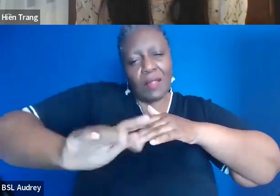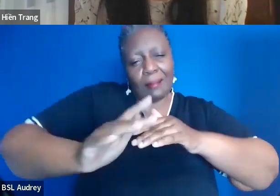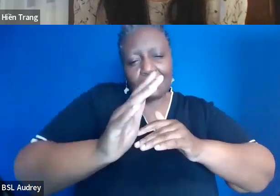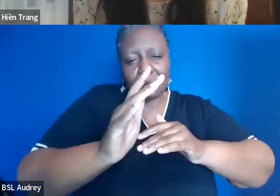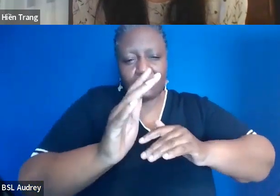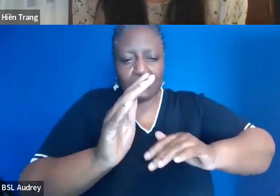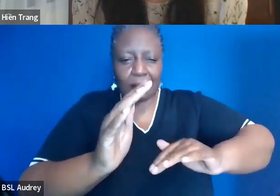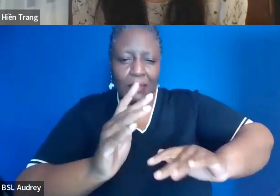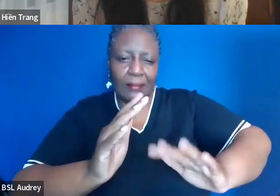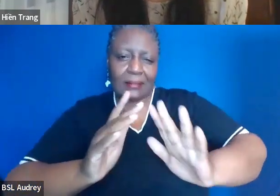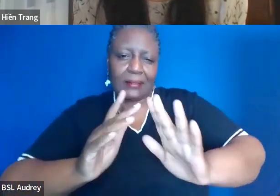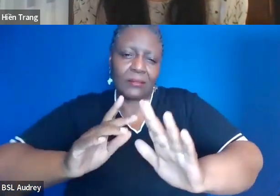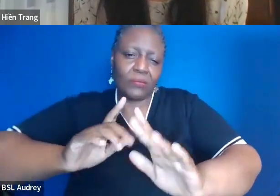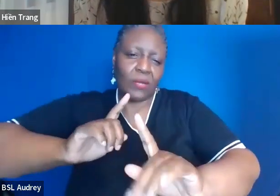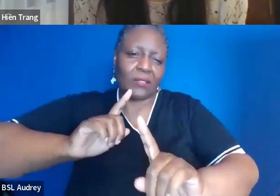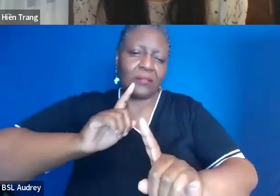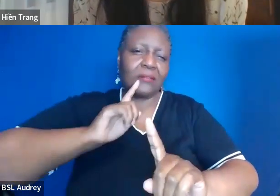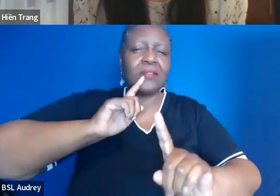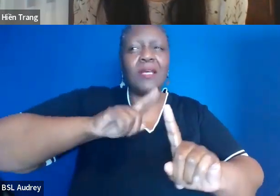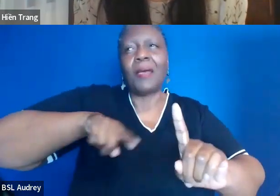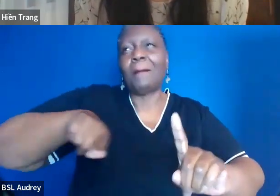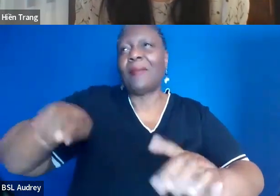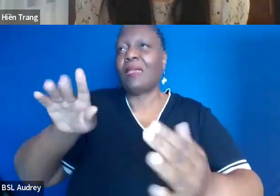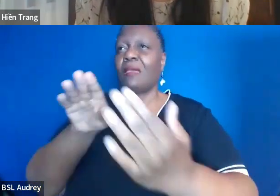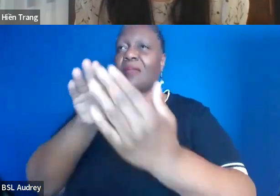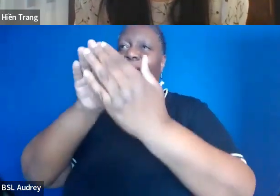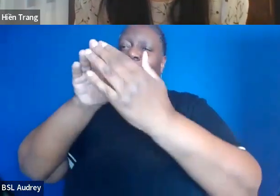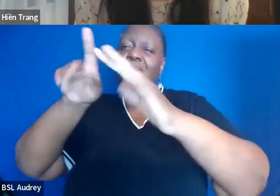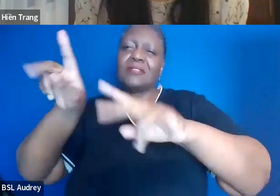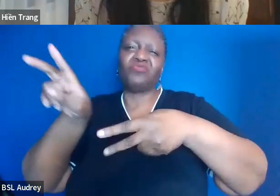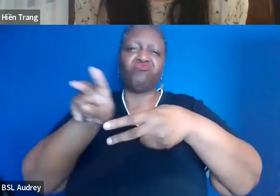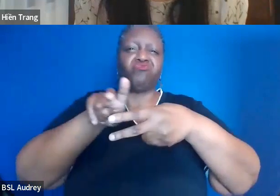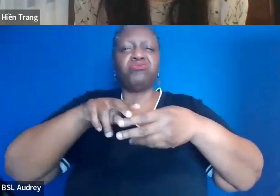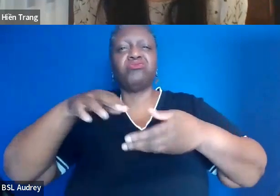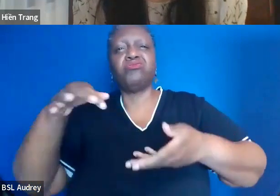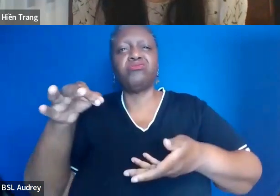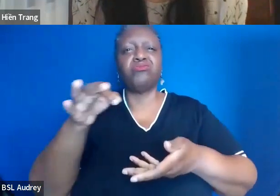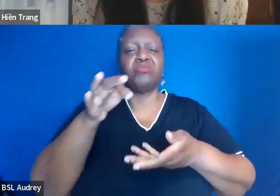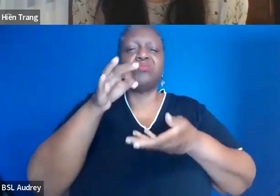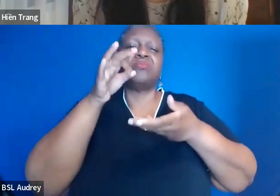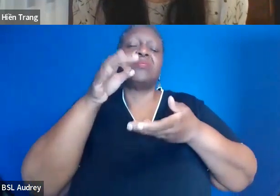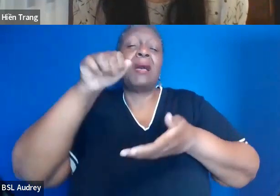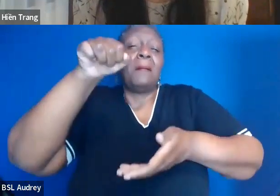drunk on Hills I sip my wine My bag, moonlit, is heavy with poems